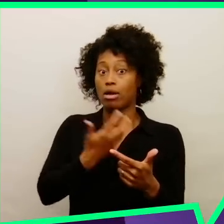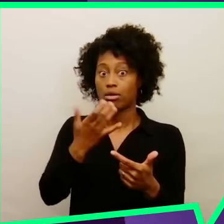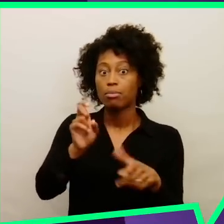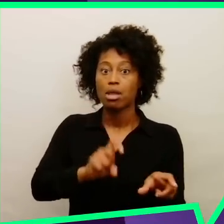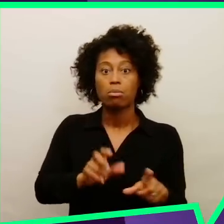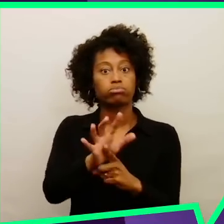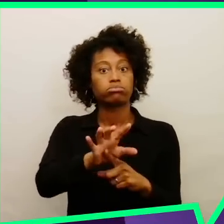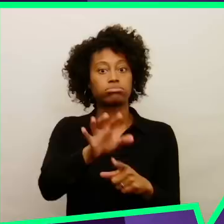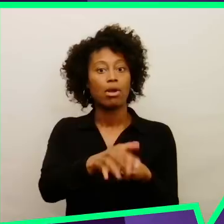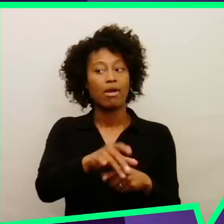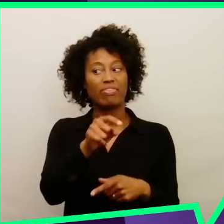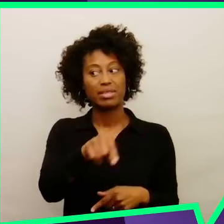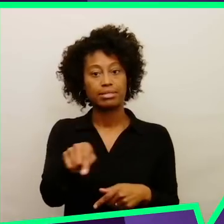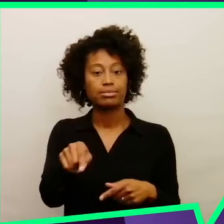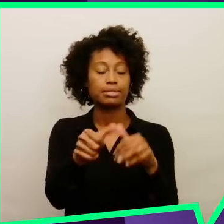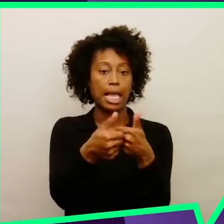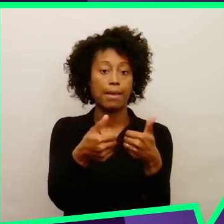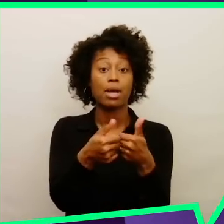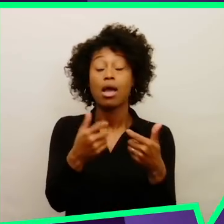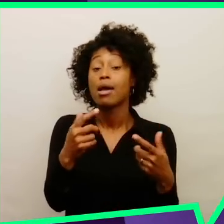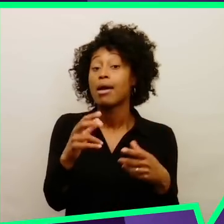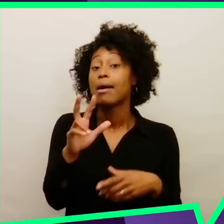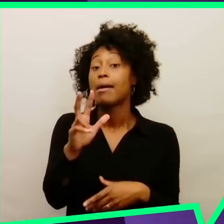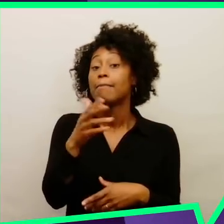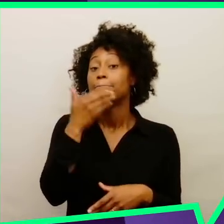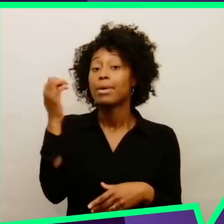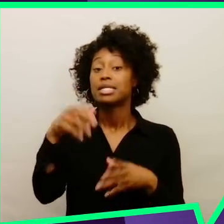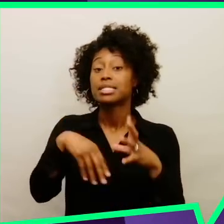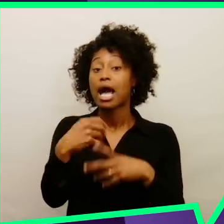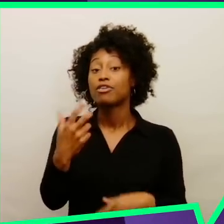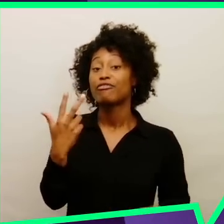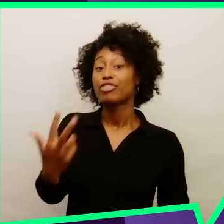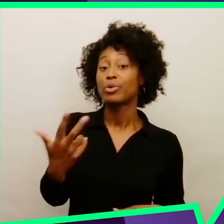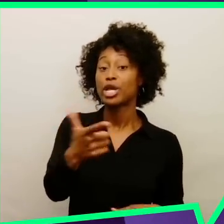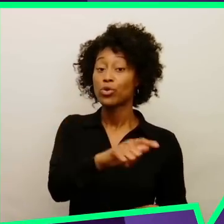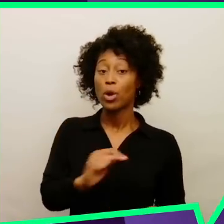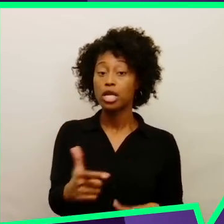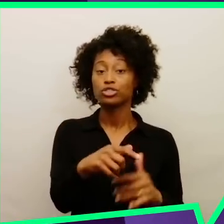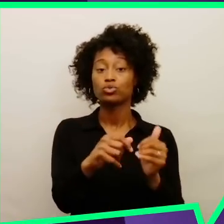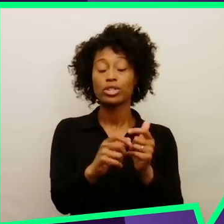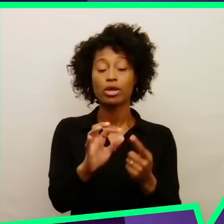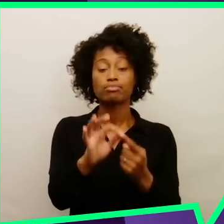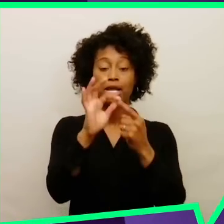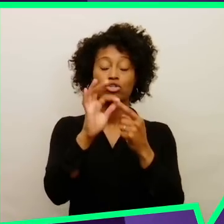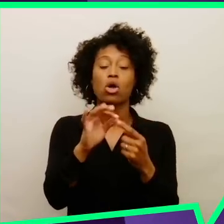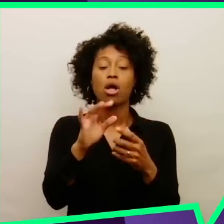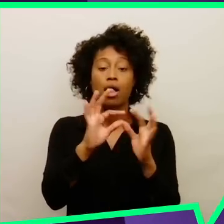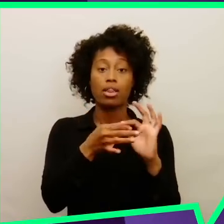Well, we've got the best of three with our Special Olympic athletes and their United Partners.